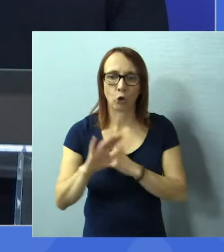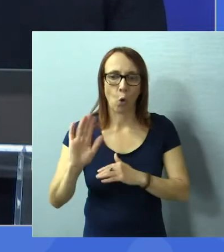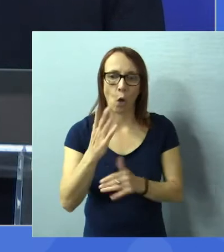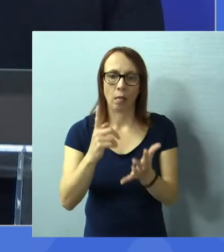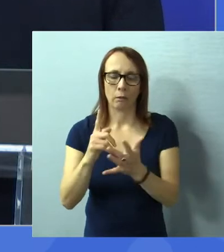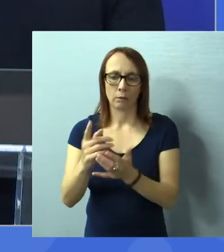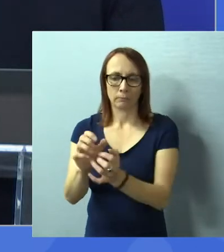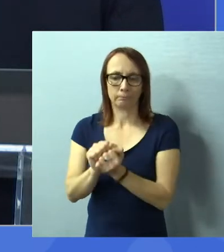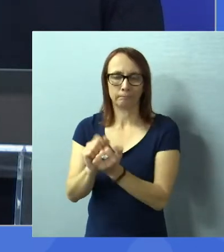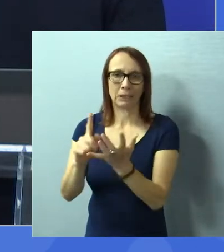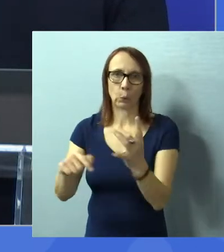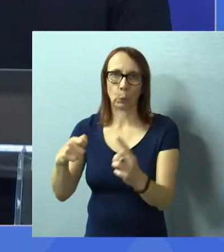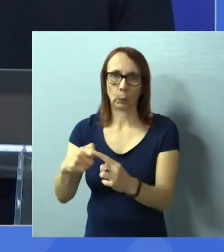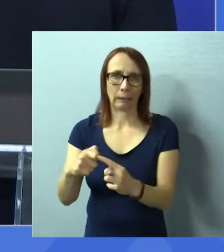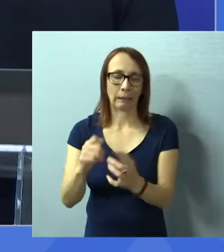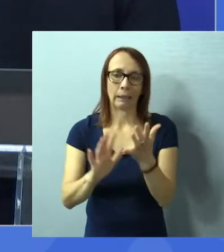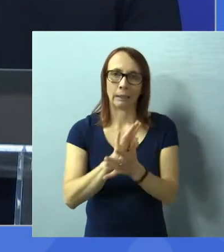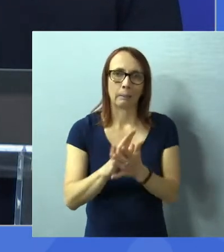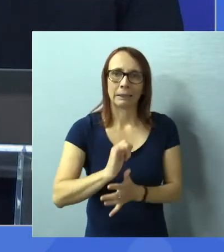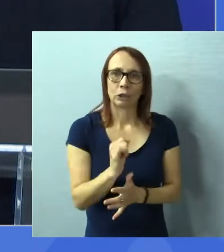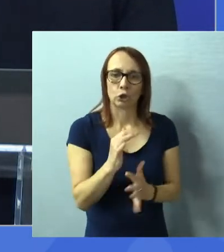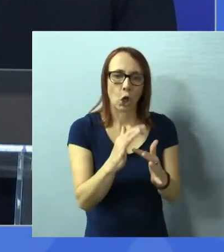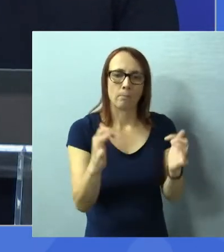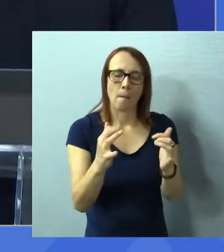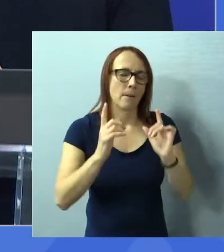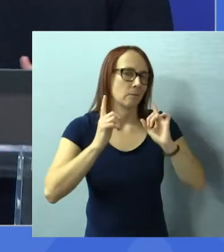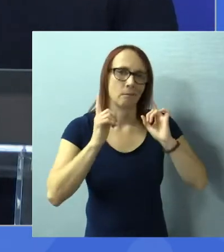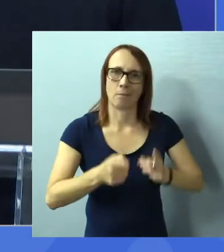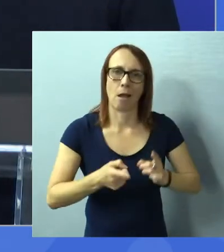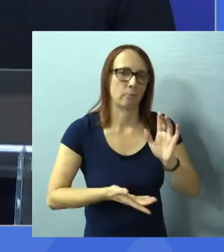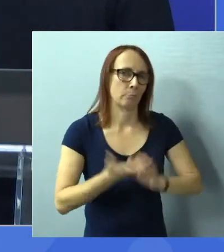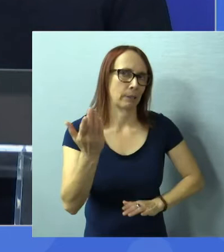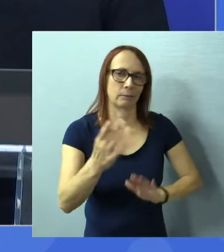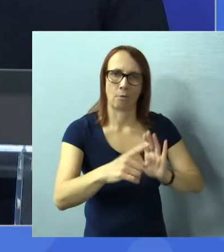Scottish Parliament cannot legislate whereas that leaves important policy